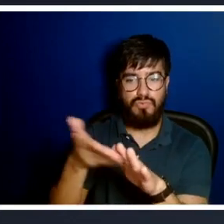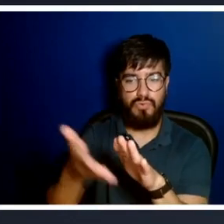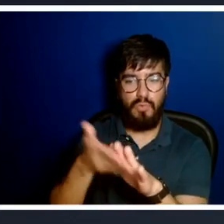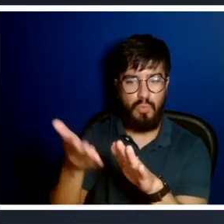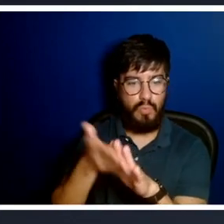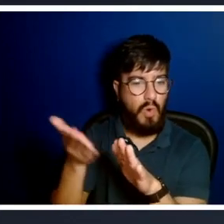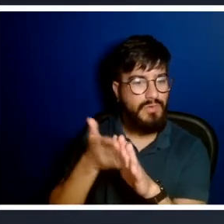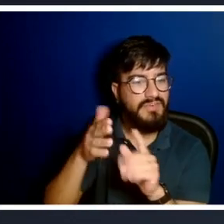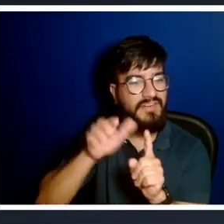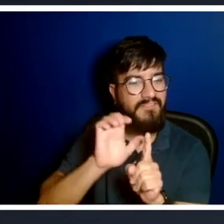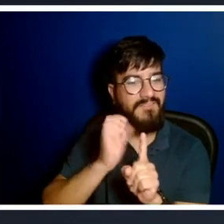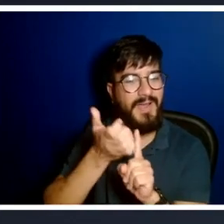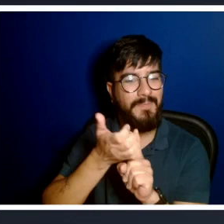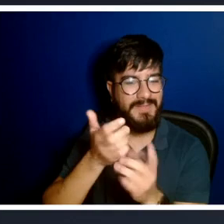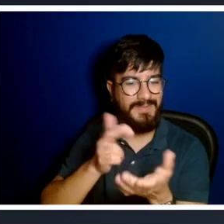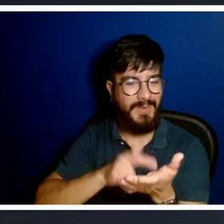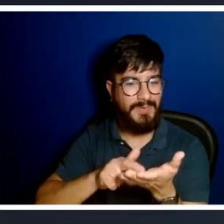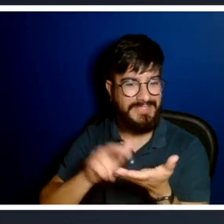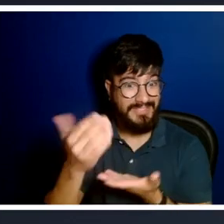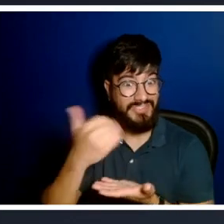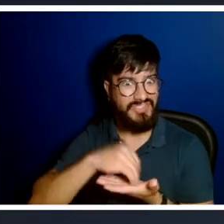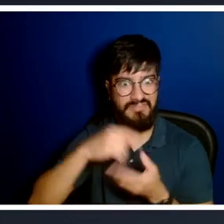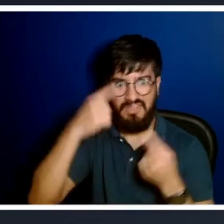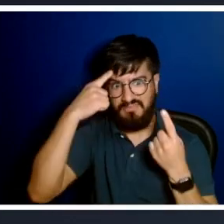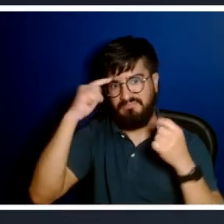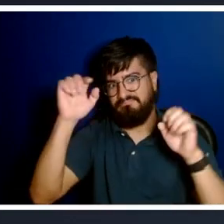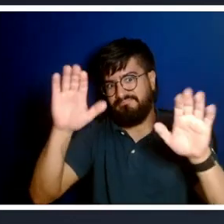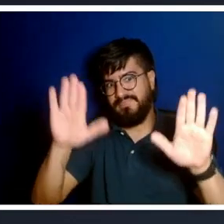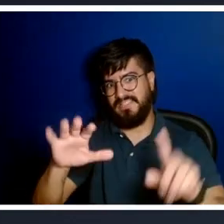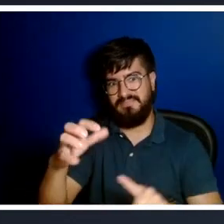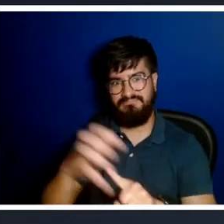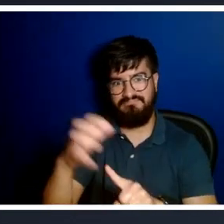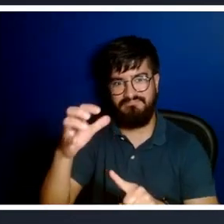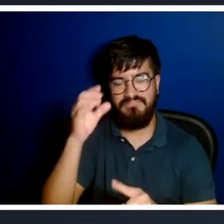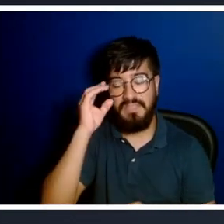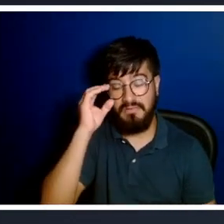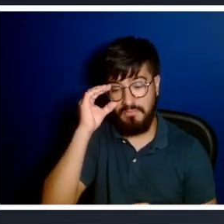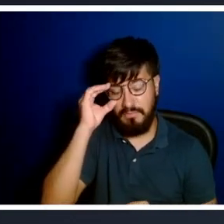just think it's amazing. And I think probably all of us doing this presentation would actually love